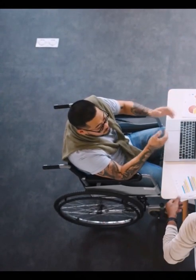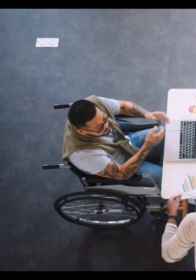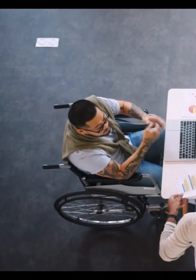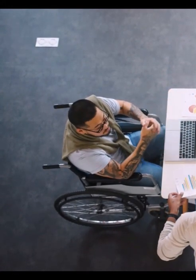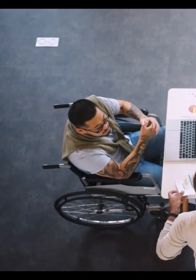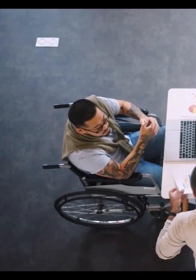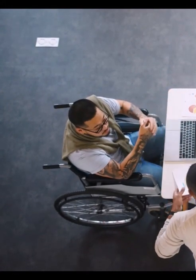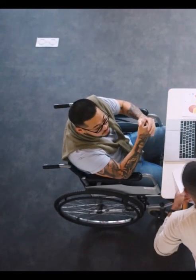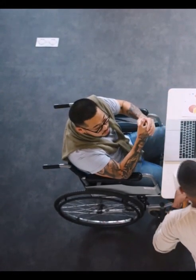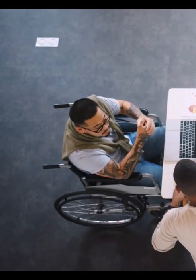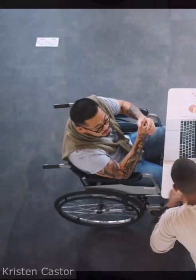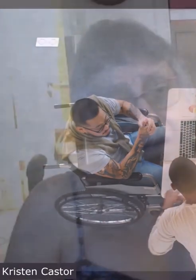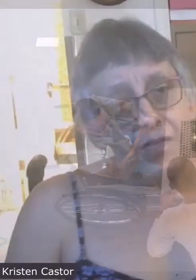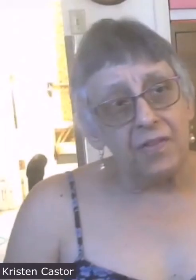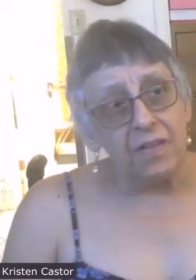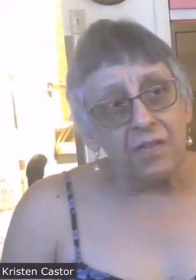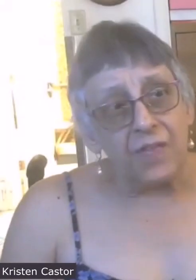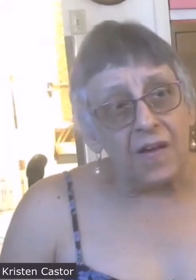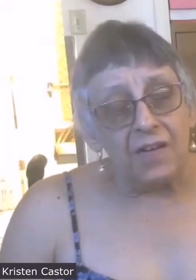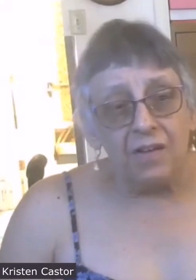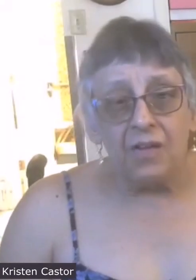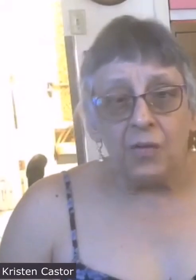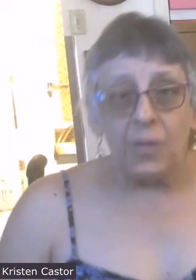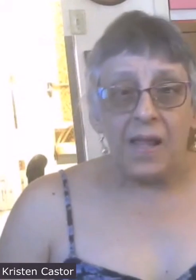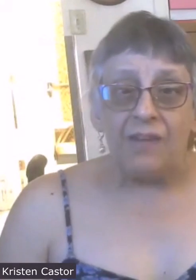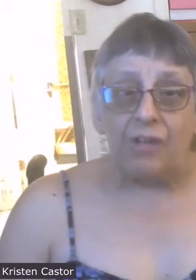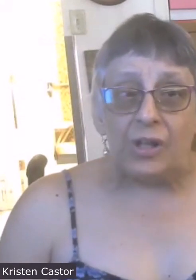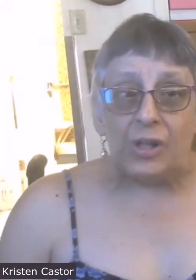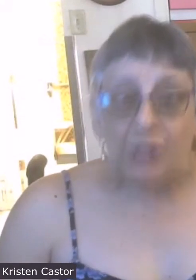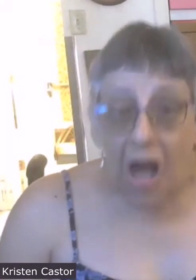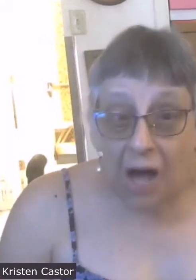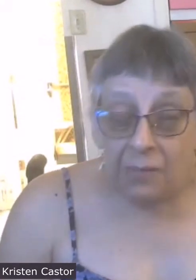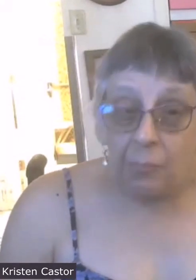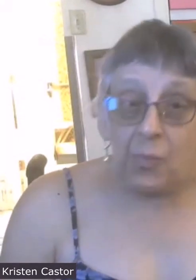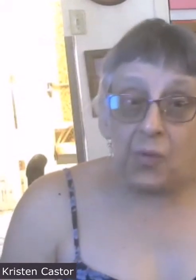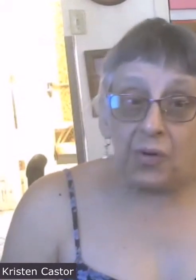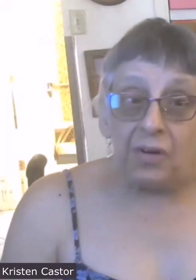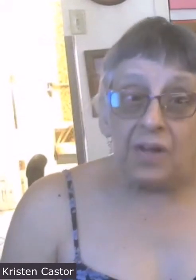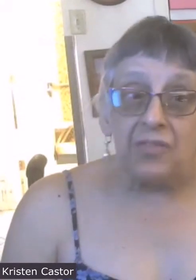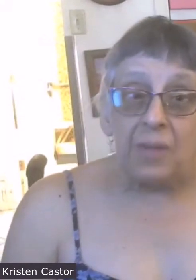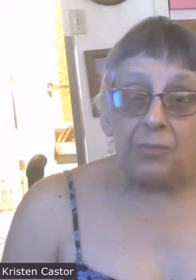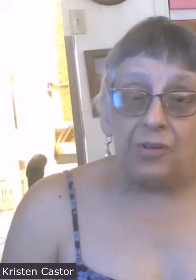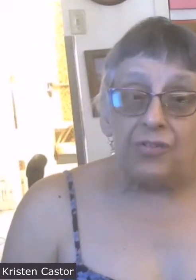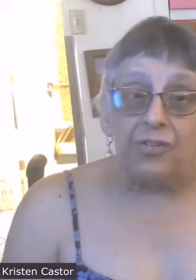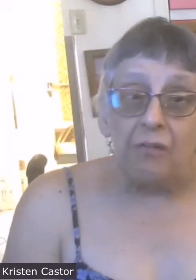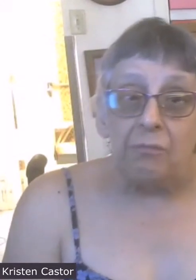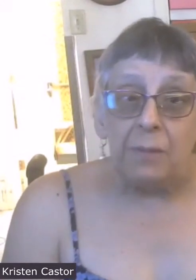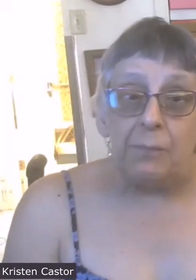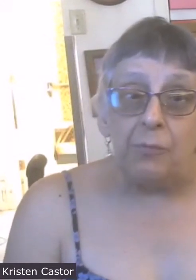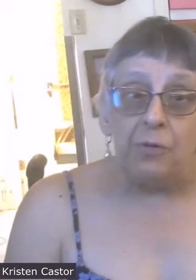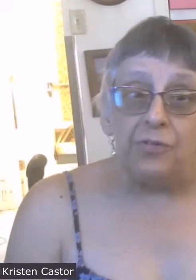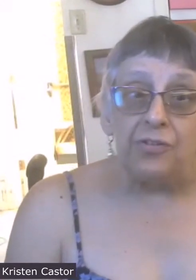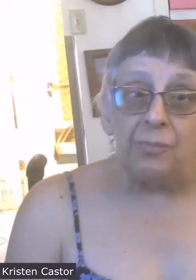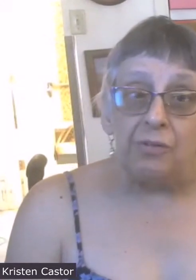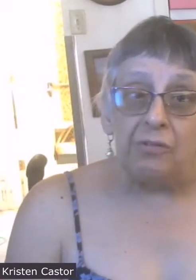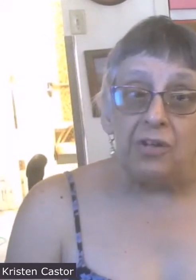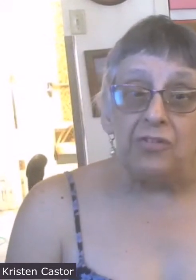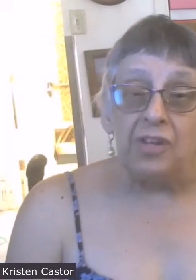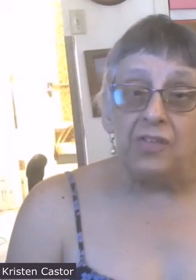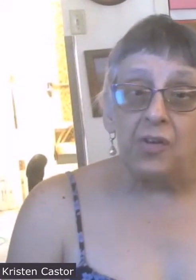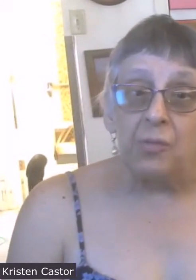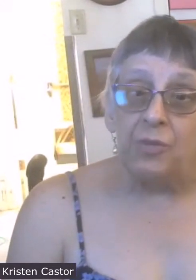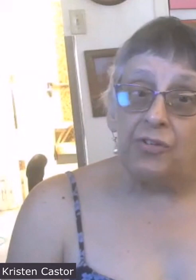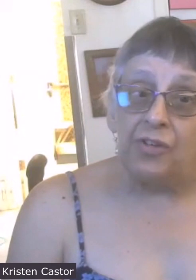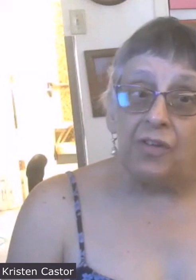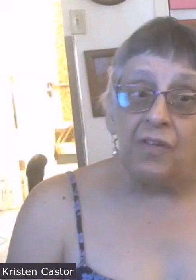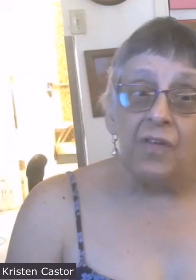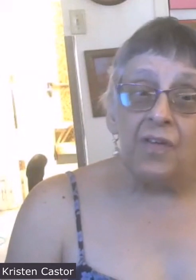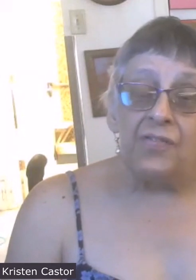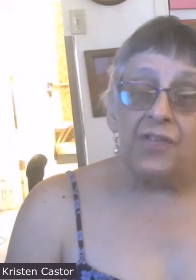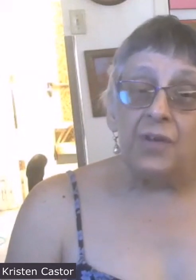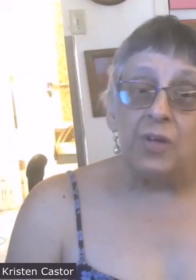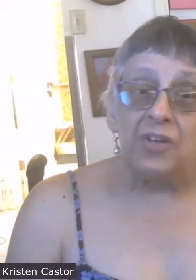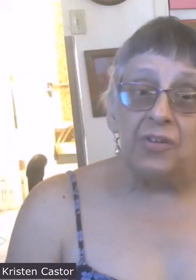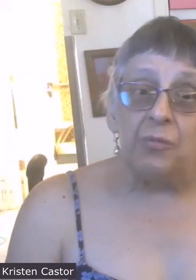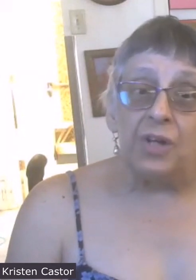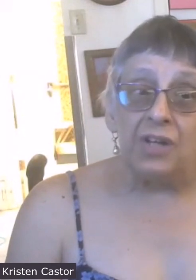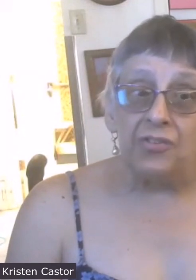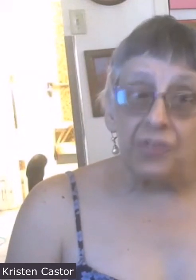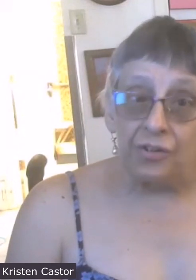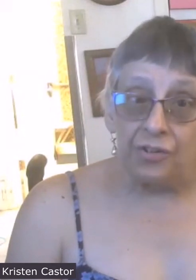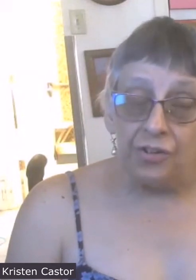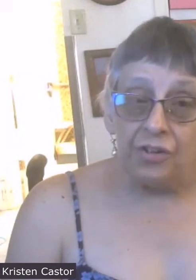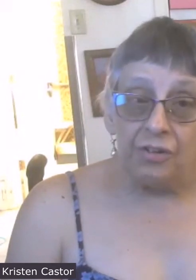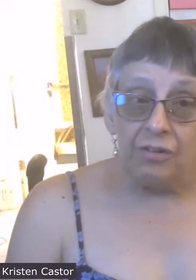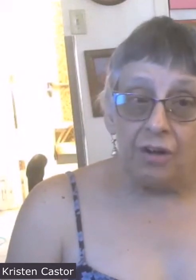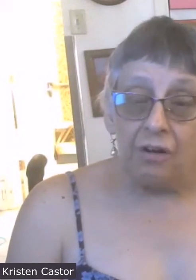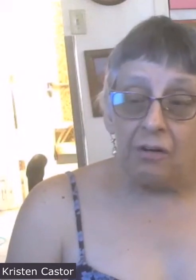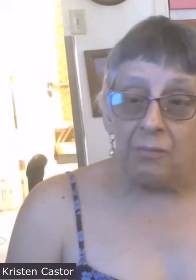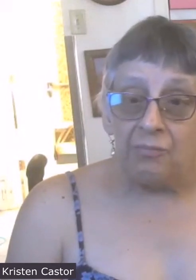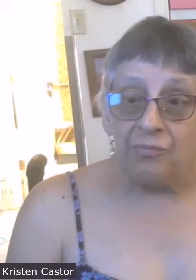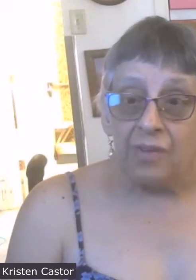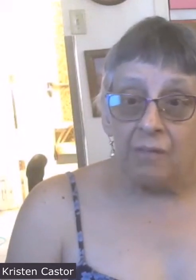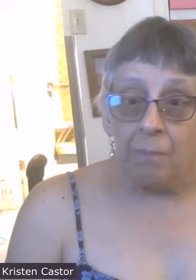I think that we have a lot more acceptance of people with disabilities in the community than we did when I started. Ahm...